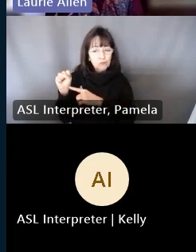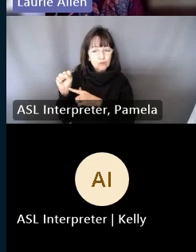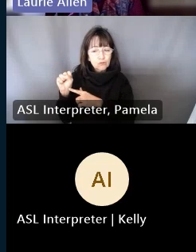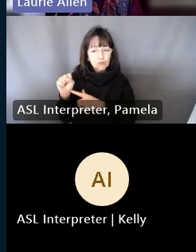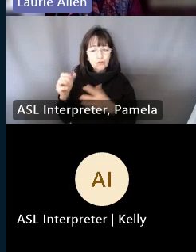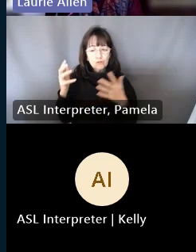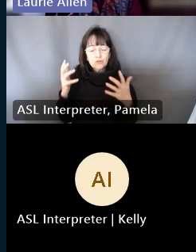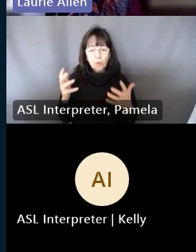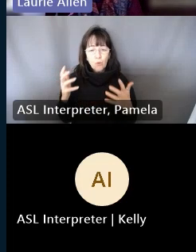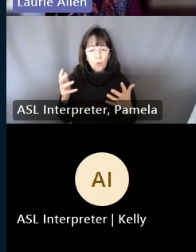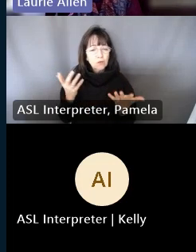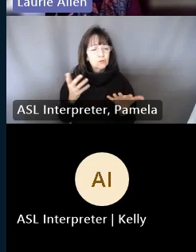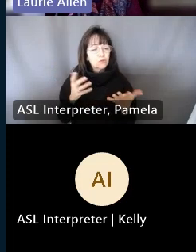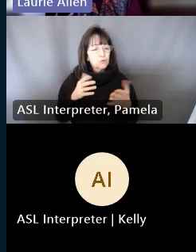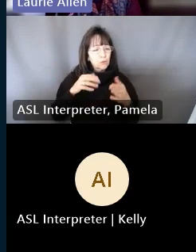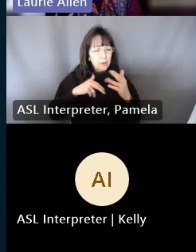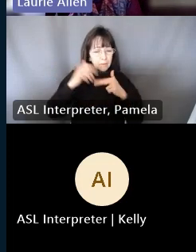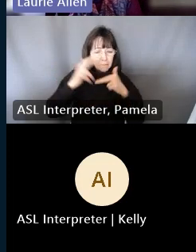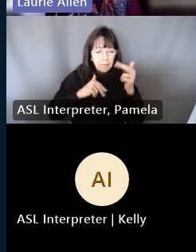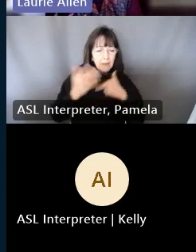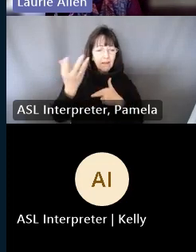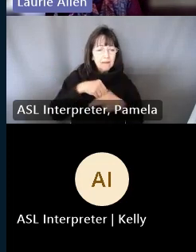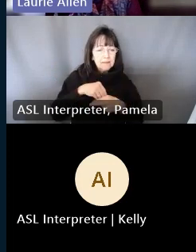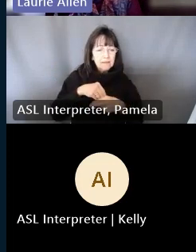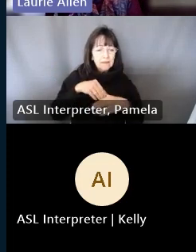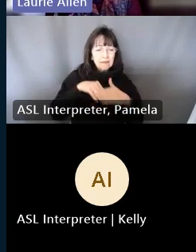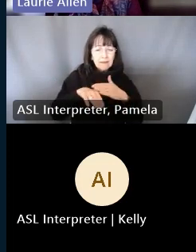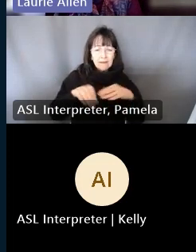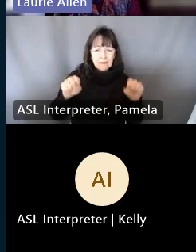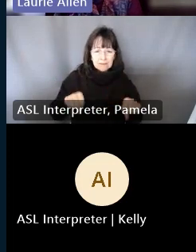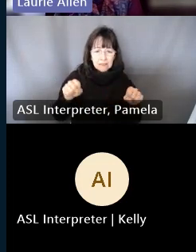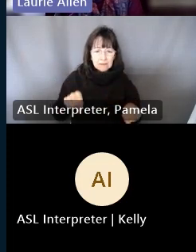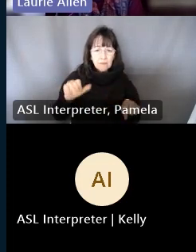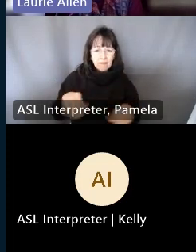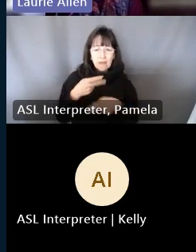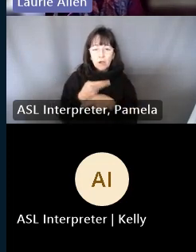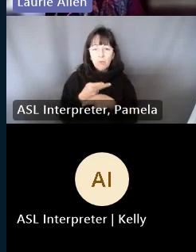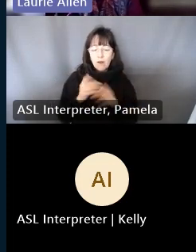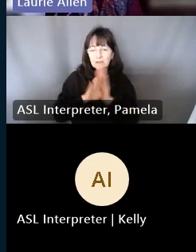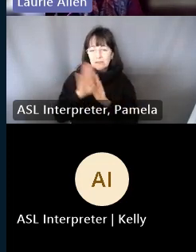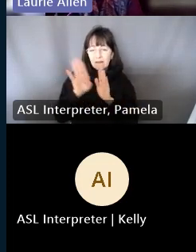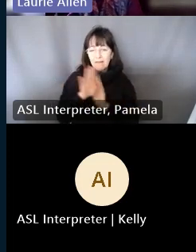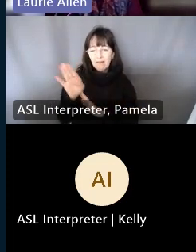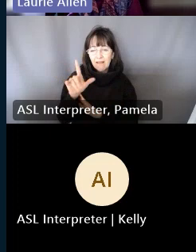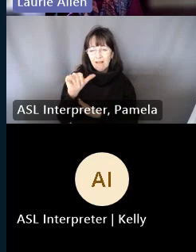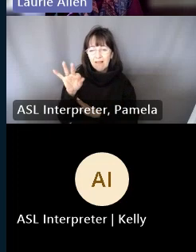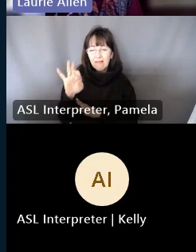We build accessibility in during the design phase of our product development lifecycle. We don’t build for the disability community.